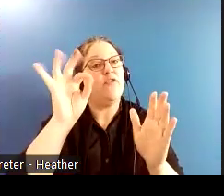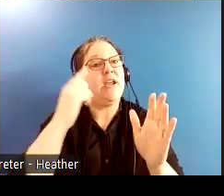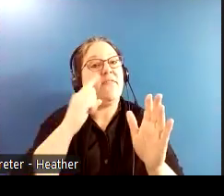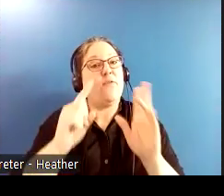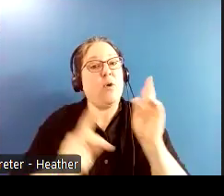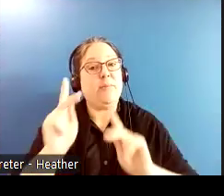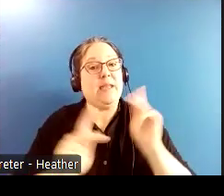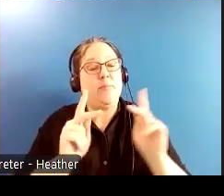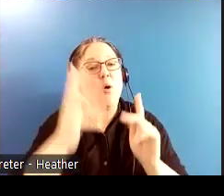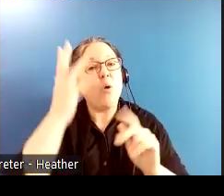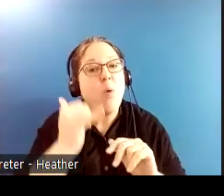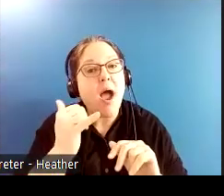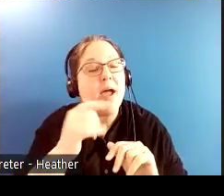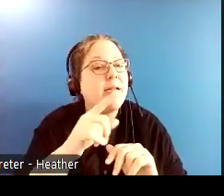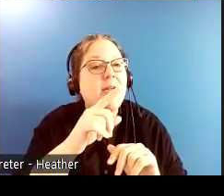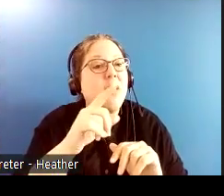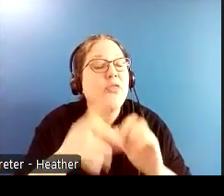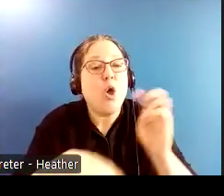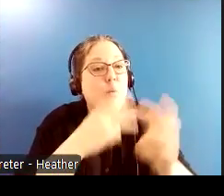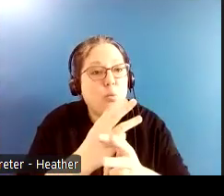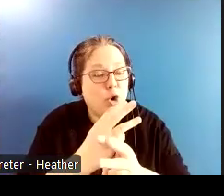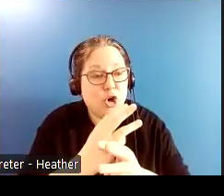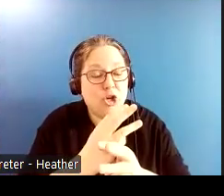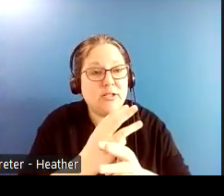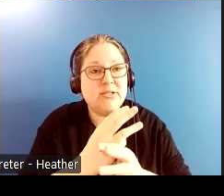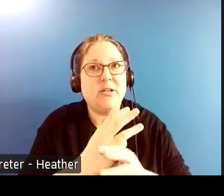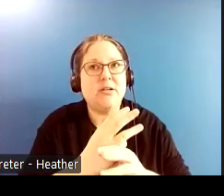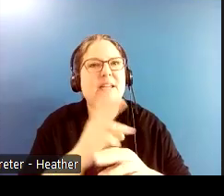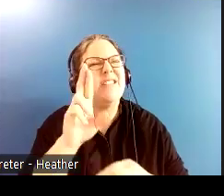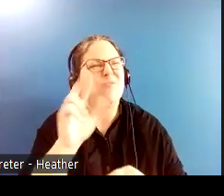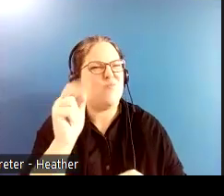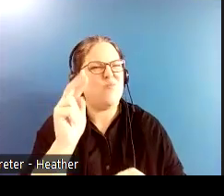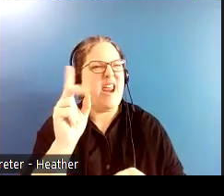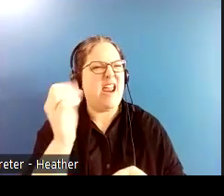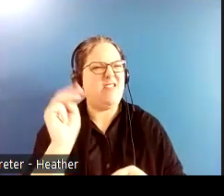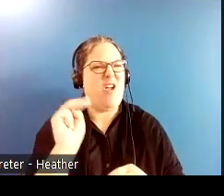the world outside of mathematics is exceptionally random. If you try to think about what life would